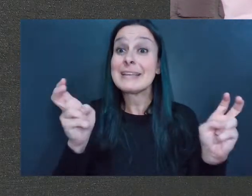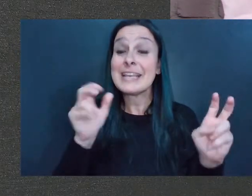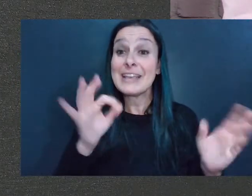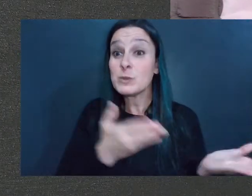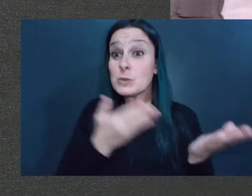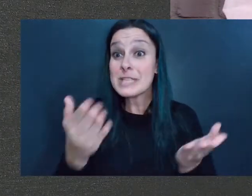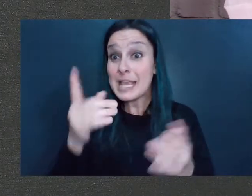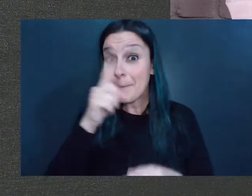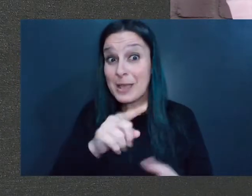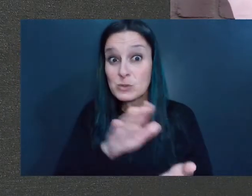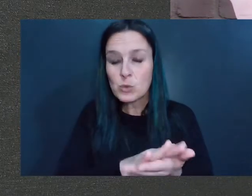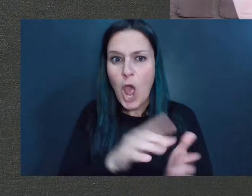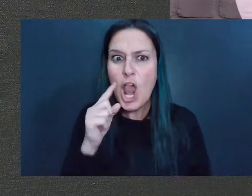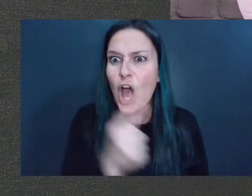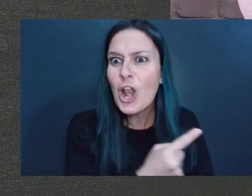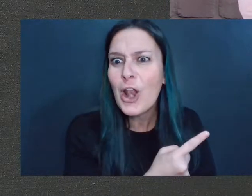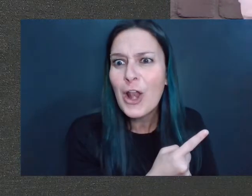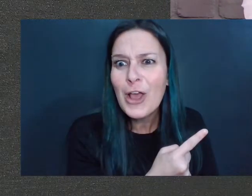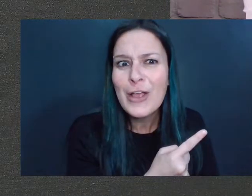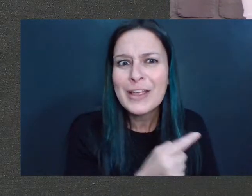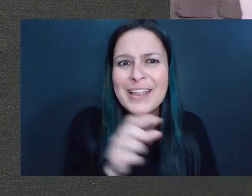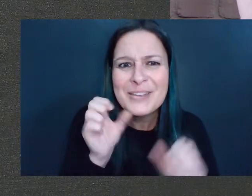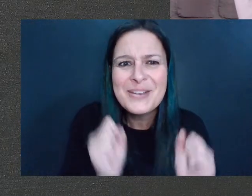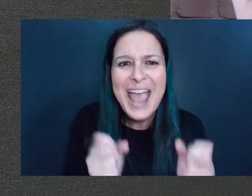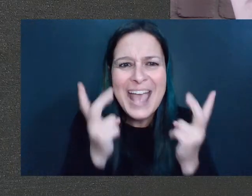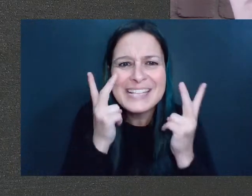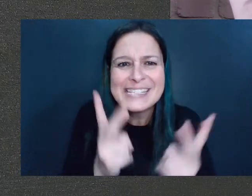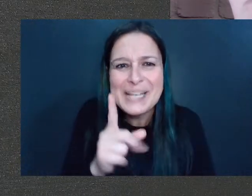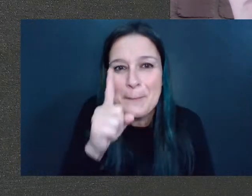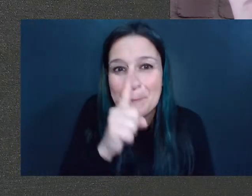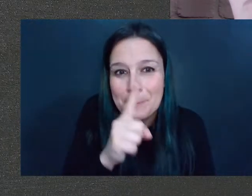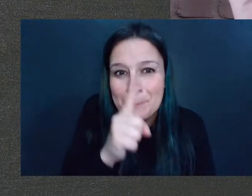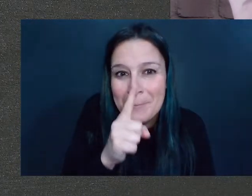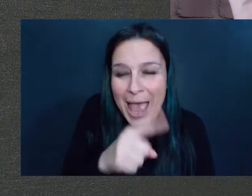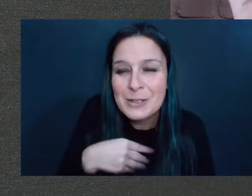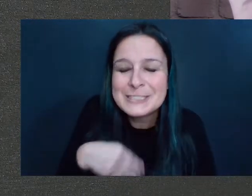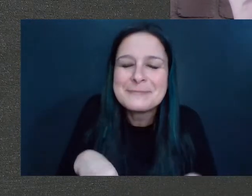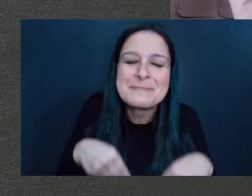Oh, look, you can see mouse and he's sleeping